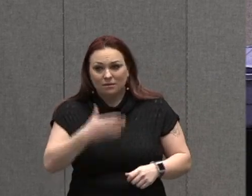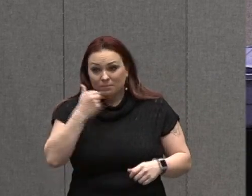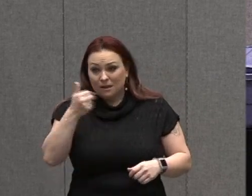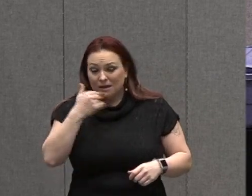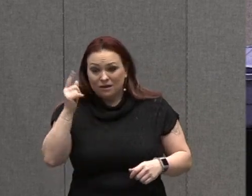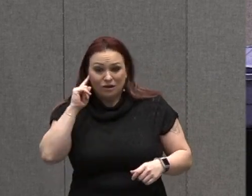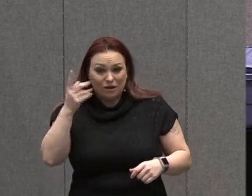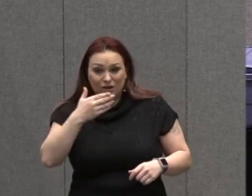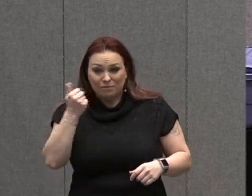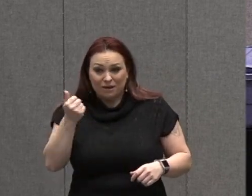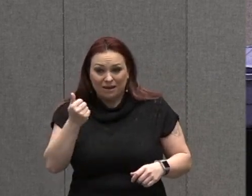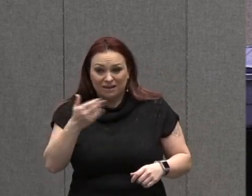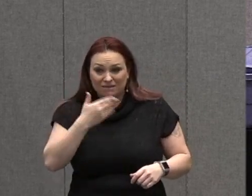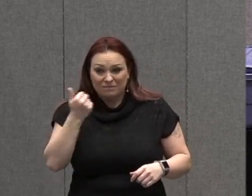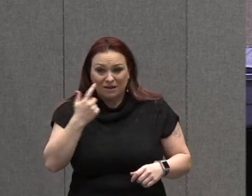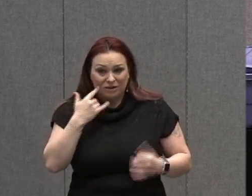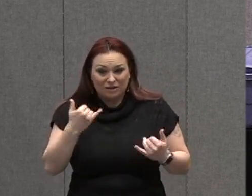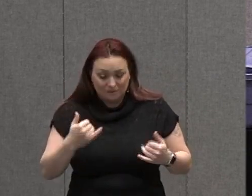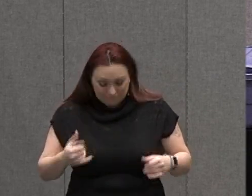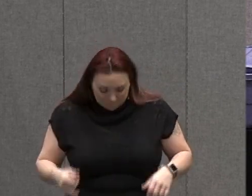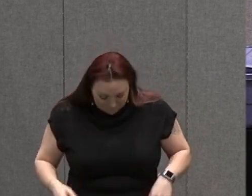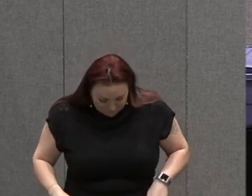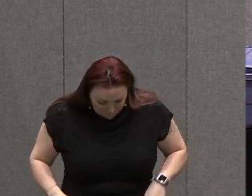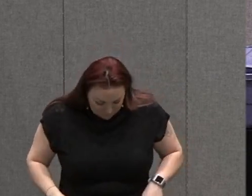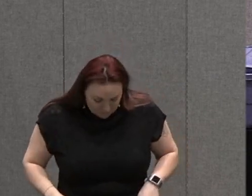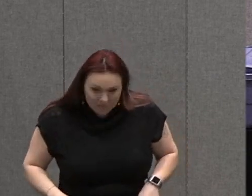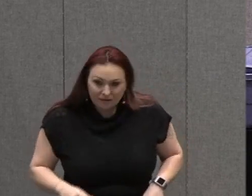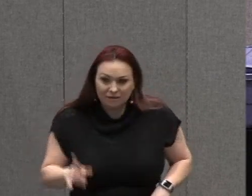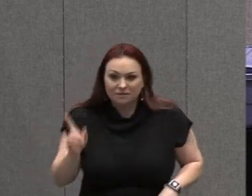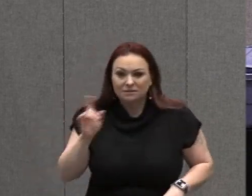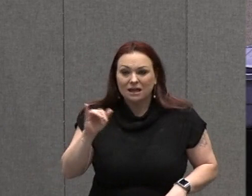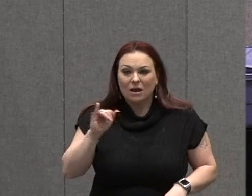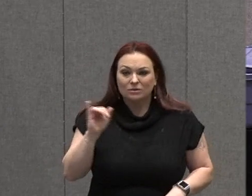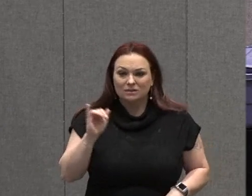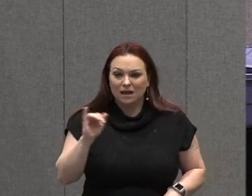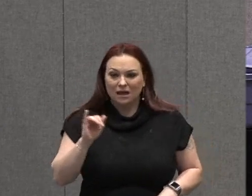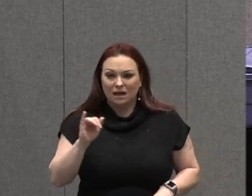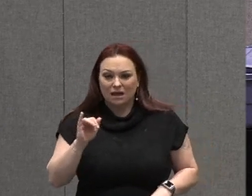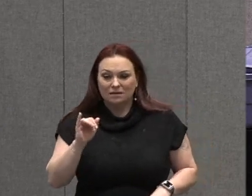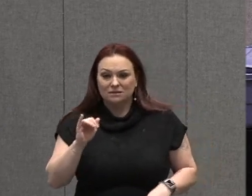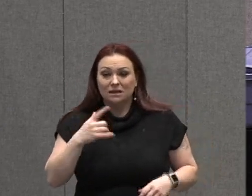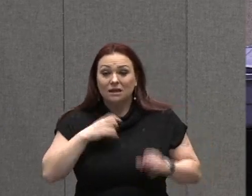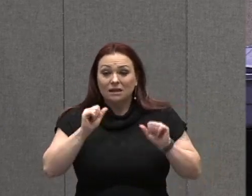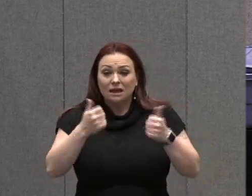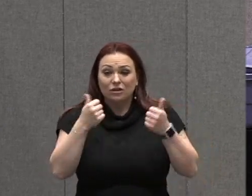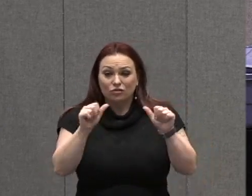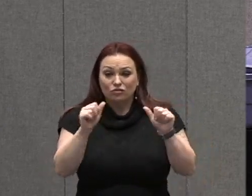Oh good okay. It sounds like a guiro. A guiro yeah! - Guiro! I wonder, could you try your metal spoon?